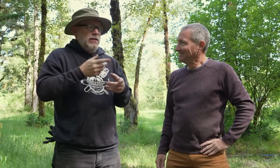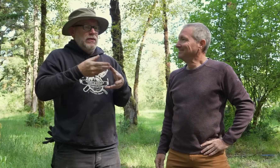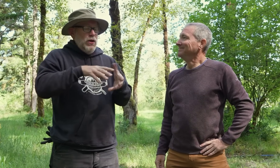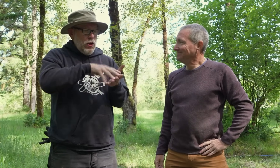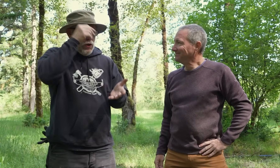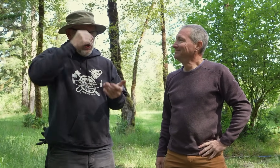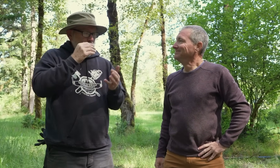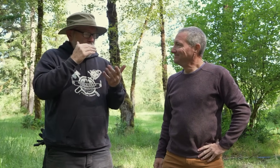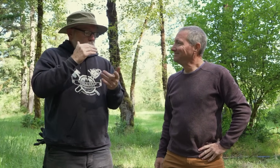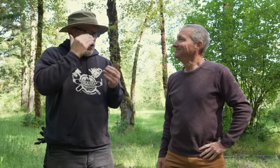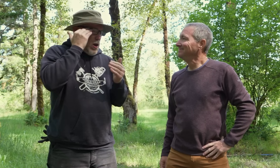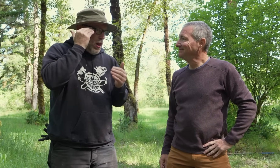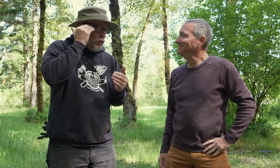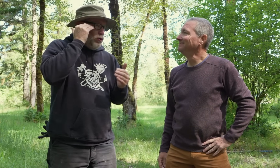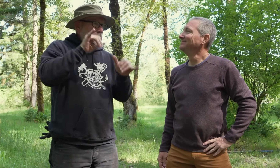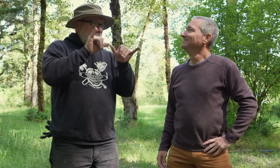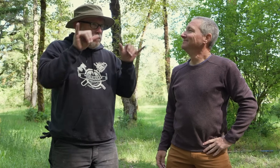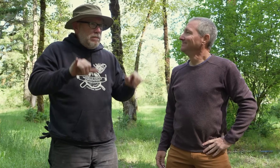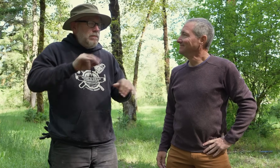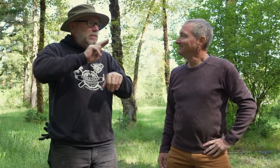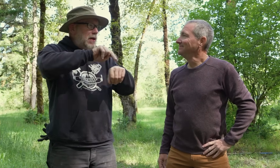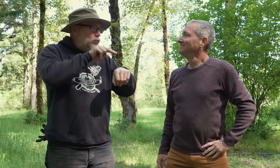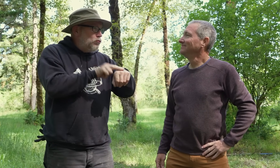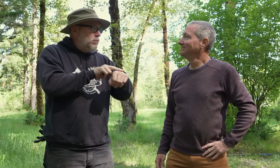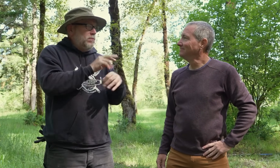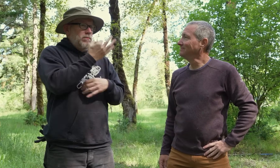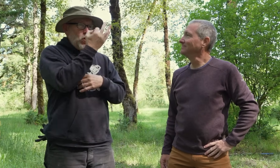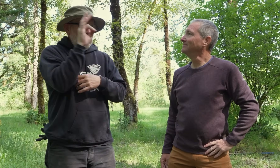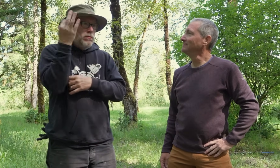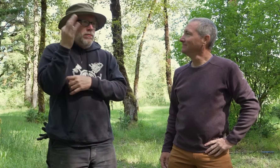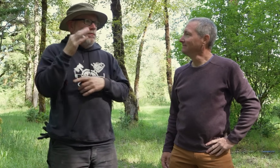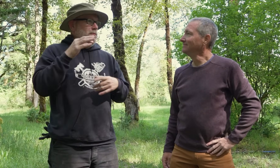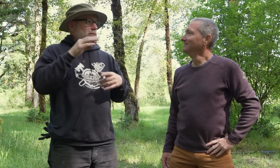learn about systems, nature, forest,